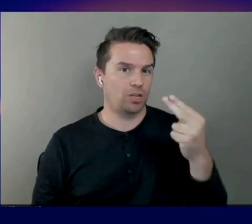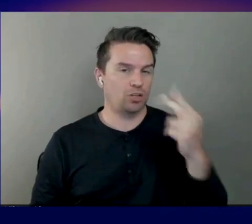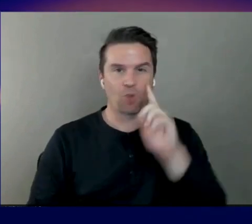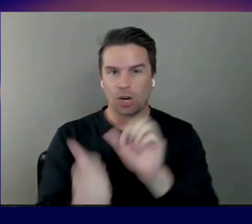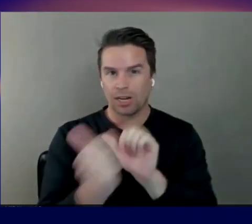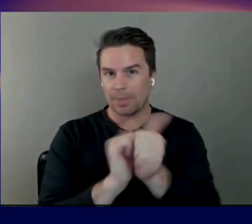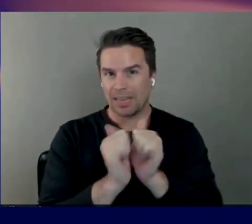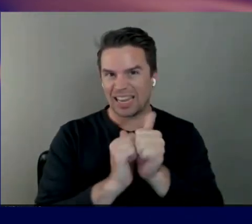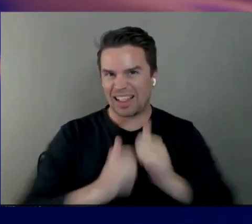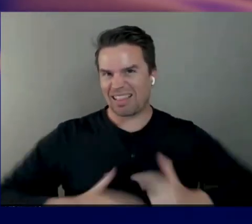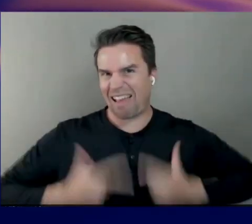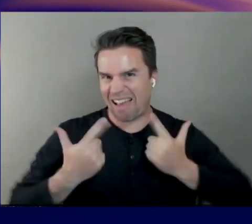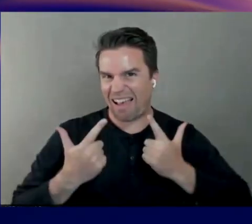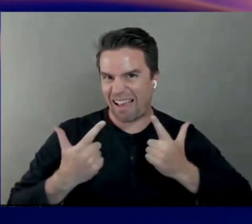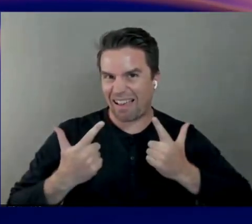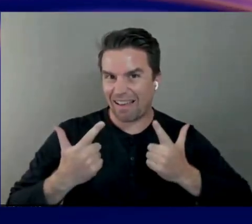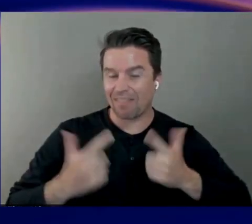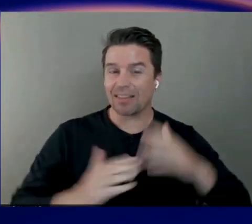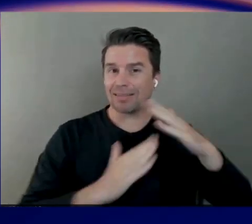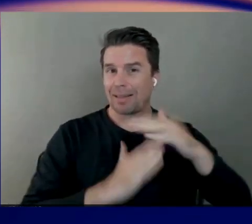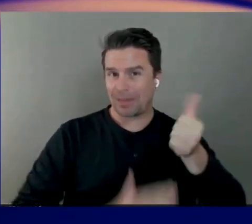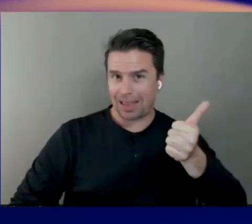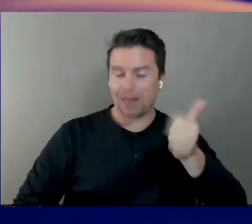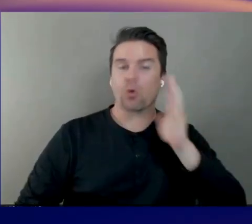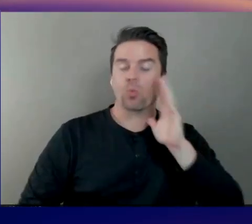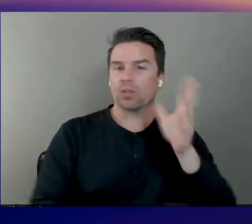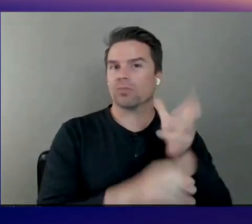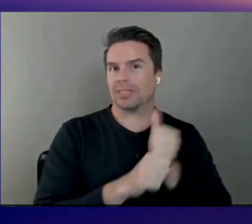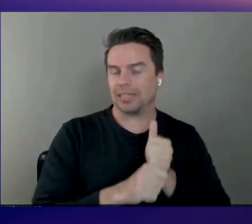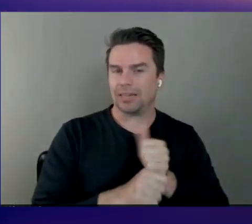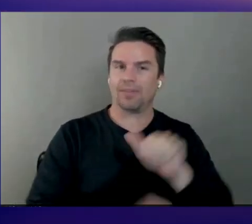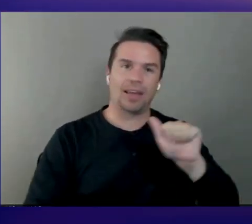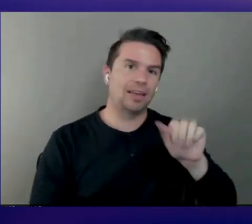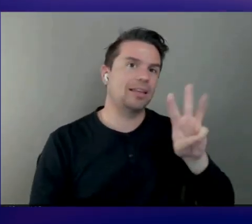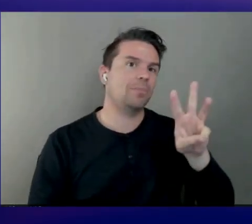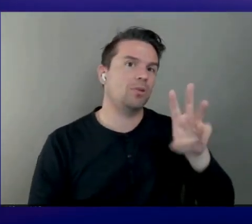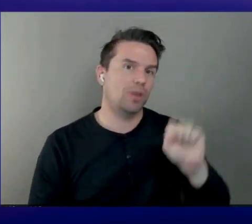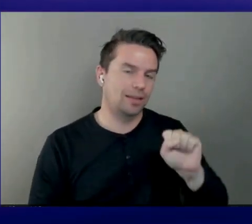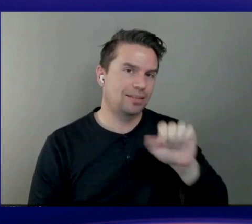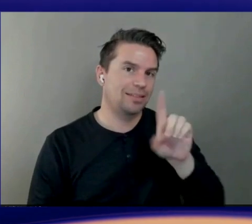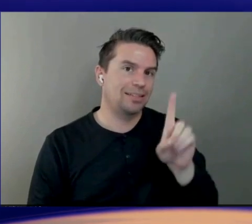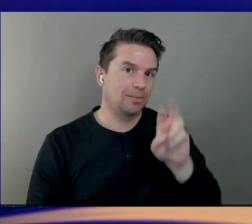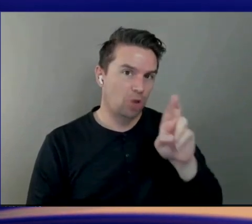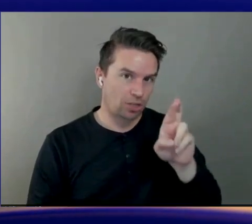Yep. - The top 10 of them will receive it in AWS DeepRacer. And the top three will earn